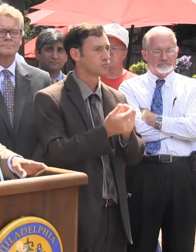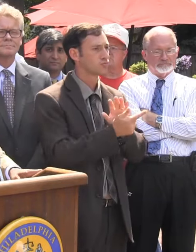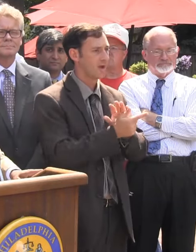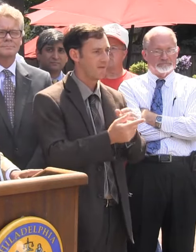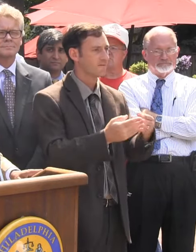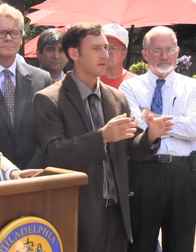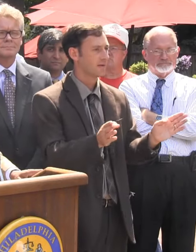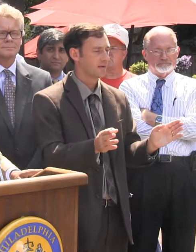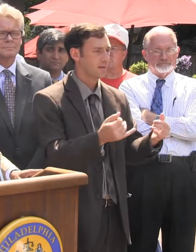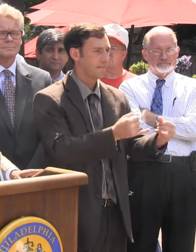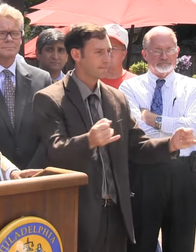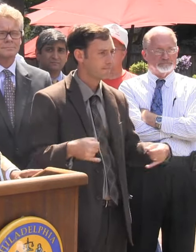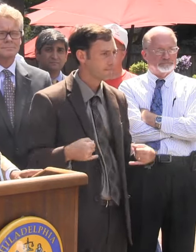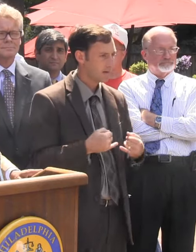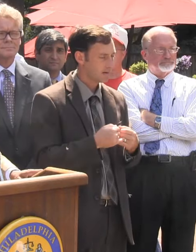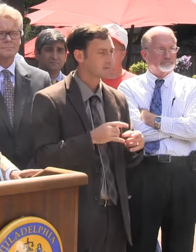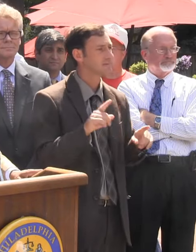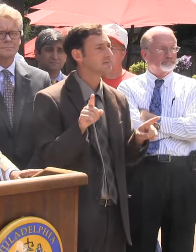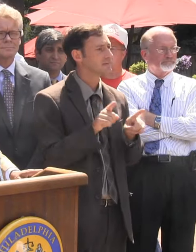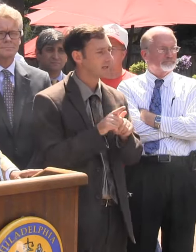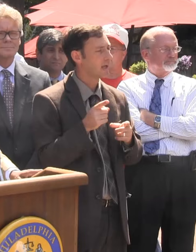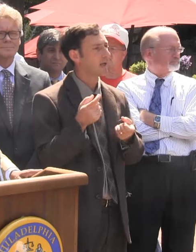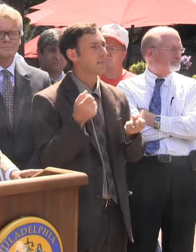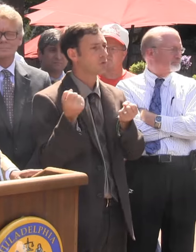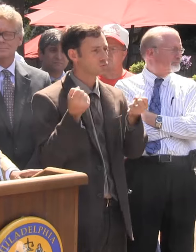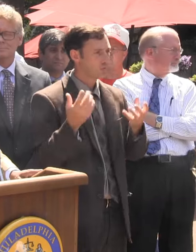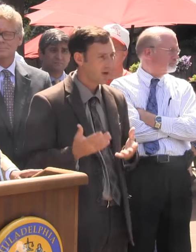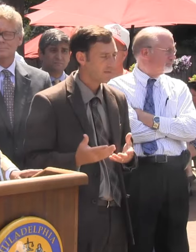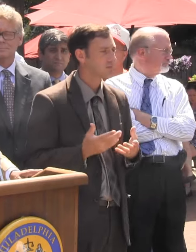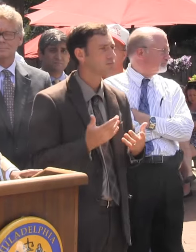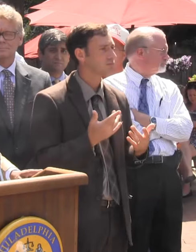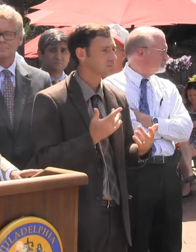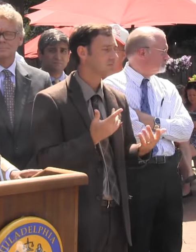concern with regard to motorists and vehicles, even though vehicles are allowed to travel